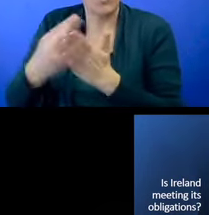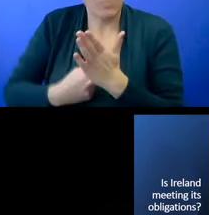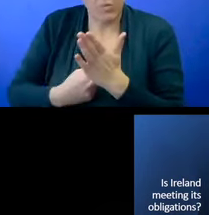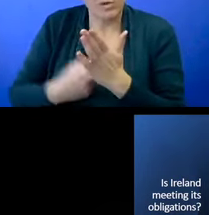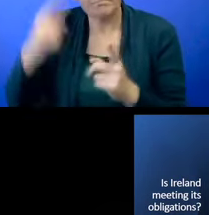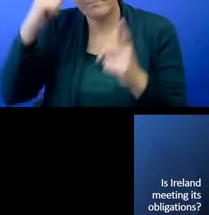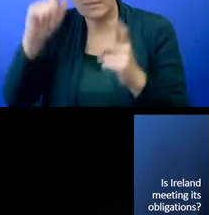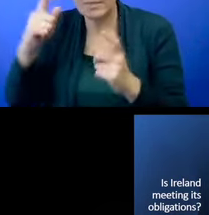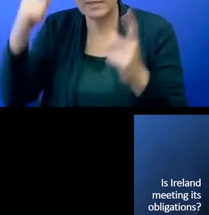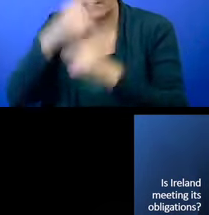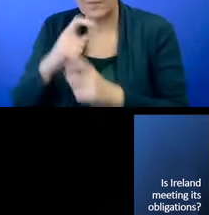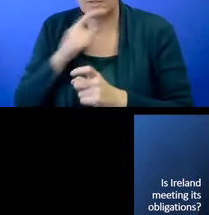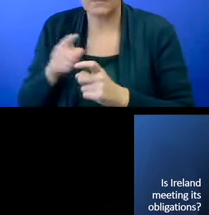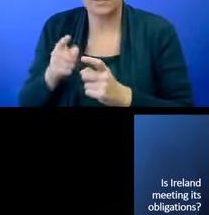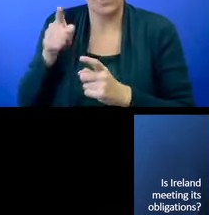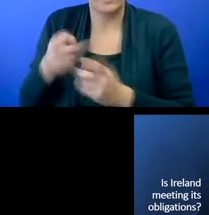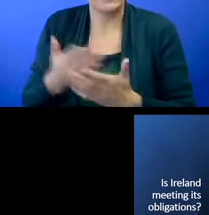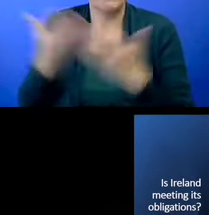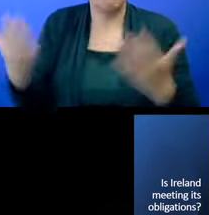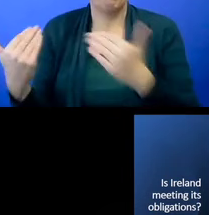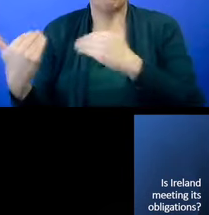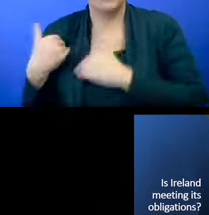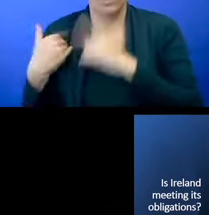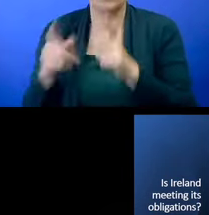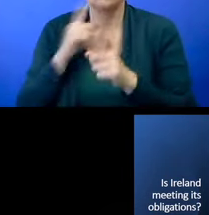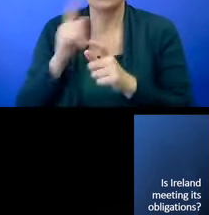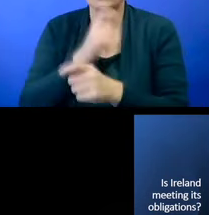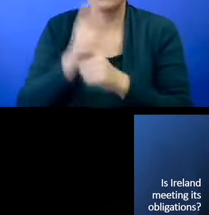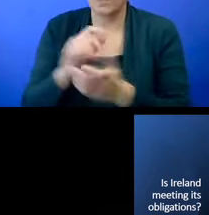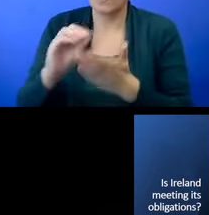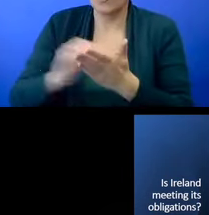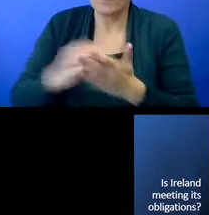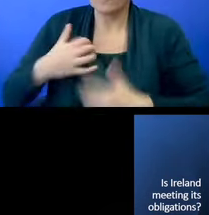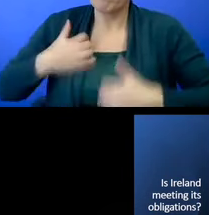Although the job is a large one, we should undertake it with enthusiasm.